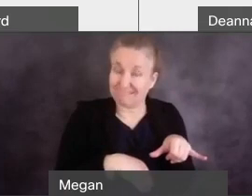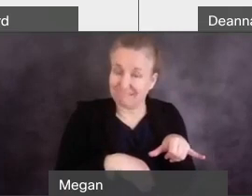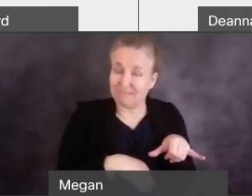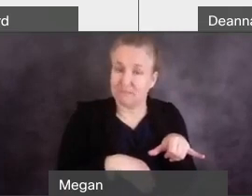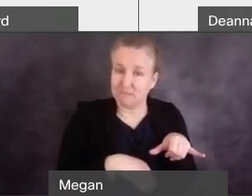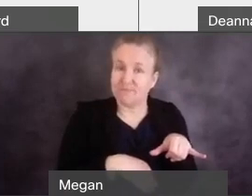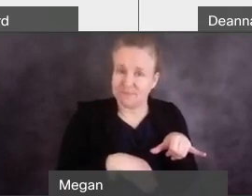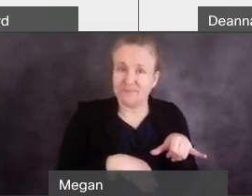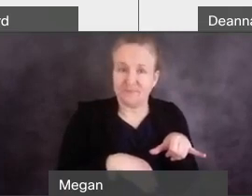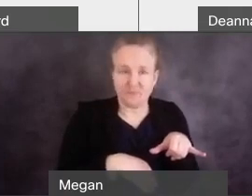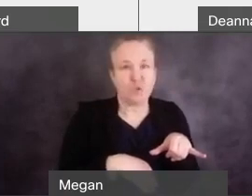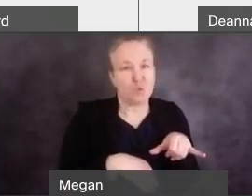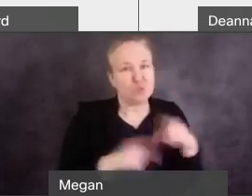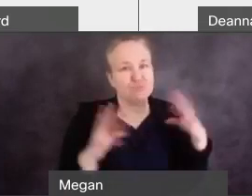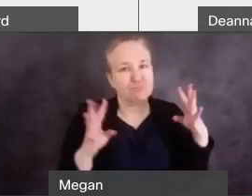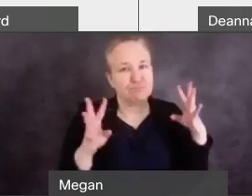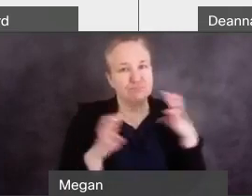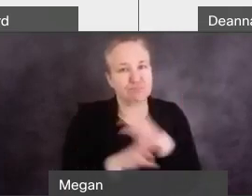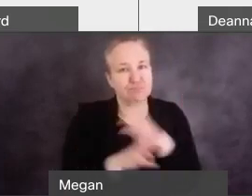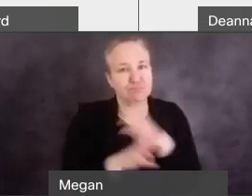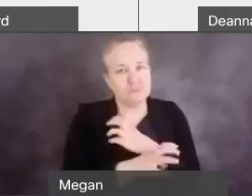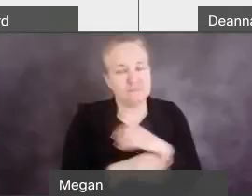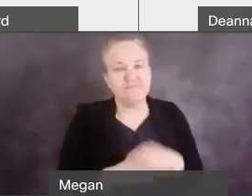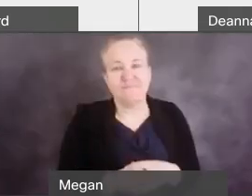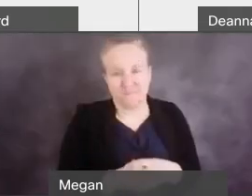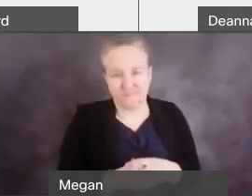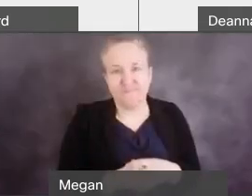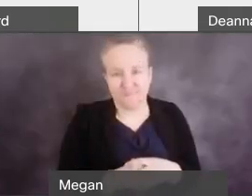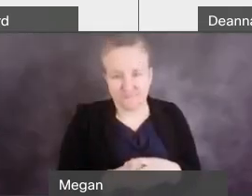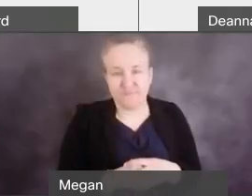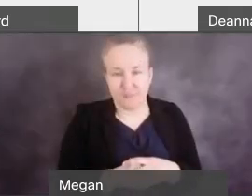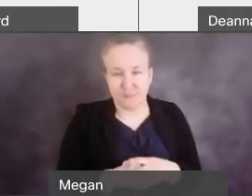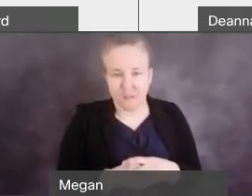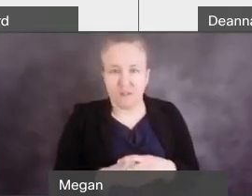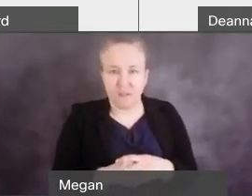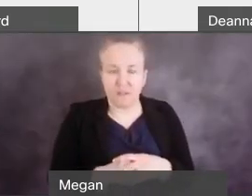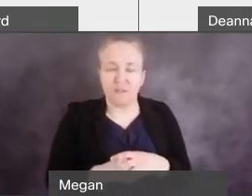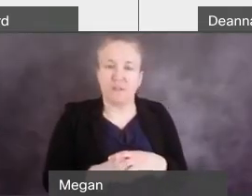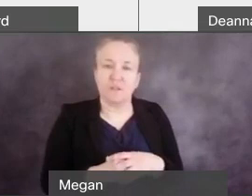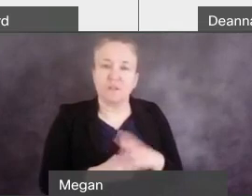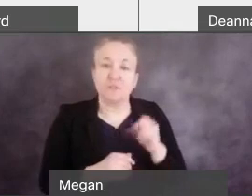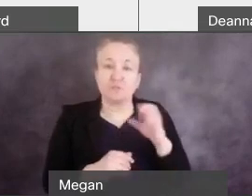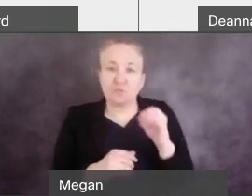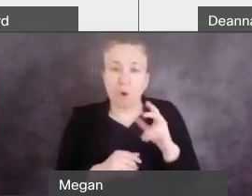is pretty complicated in terms of actually matching those individuals to a specific